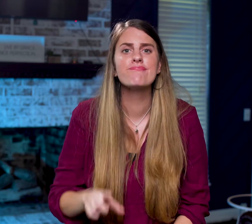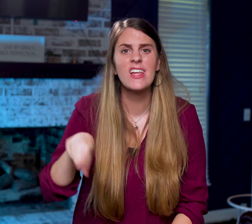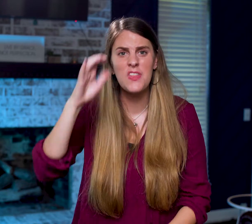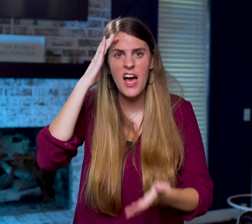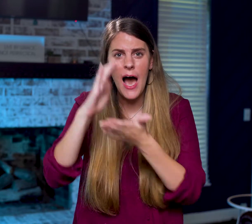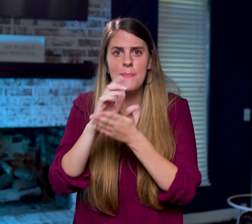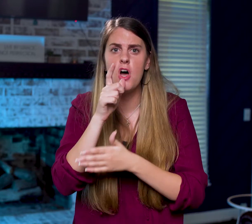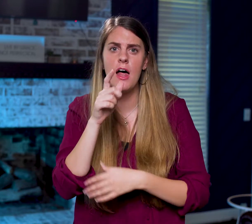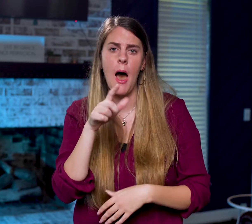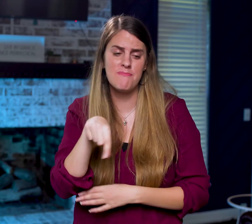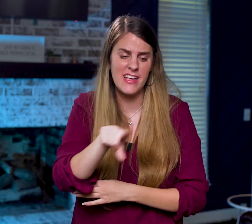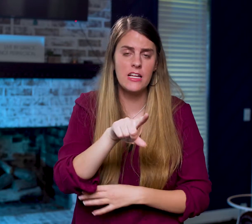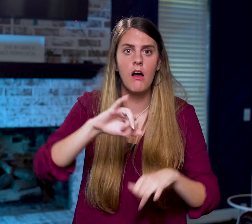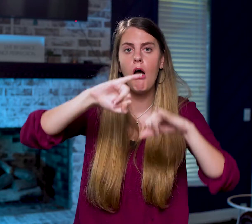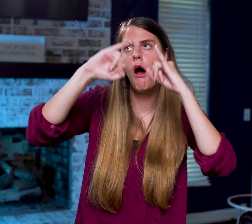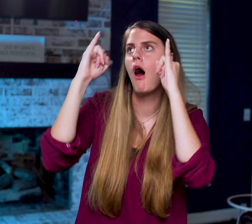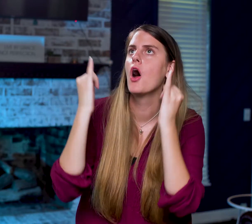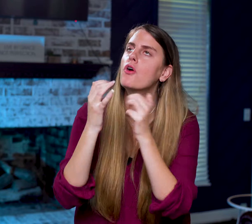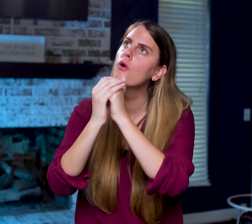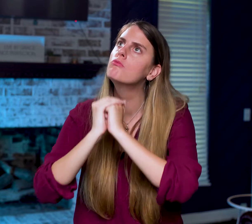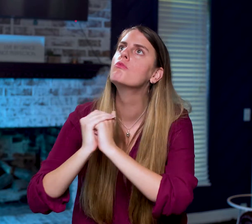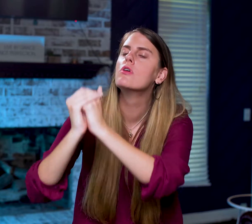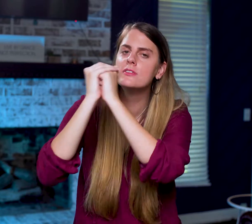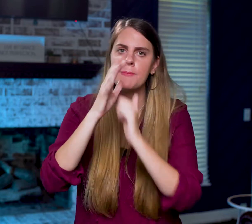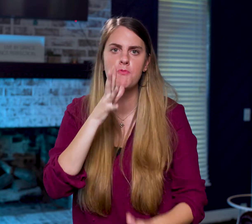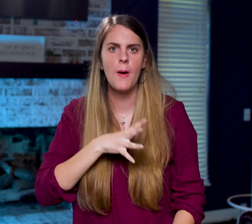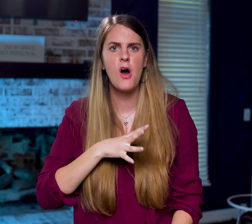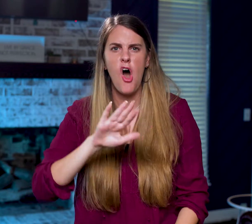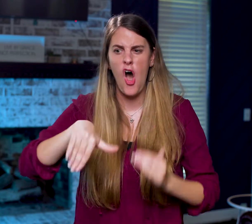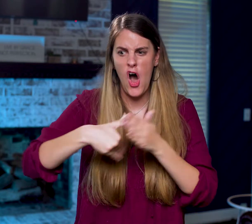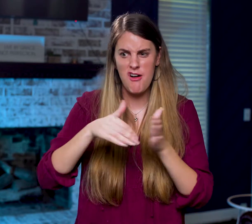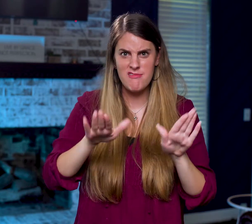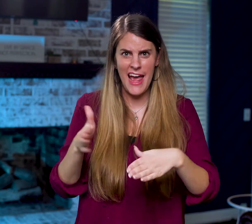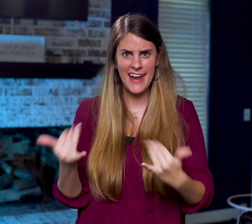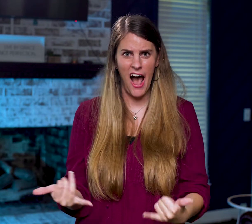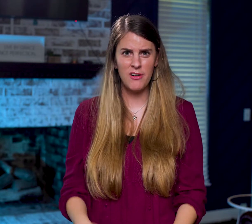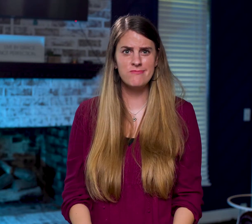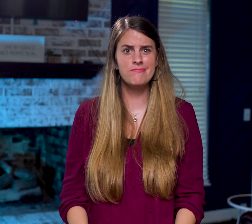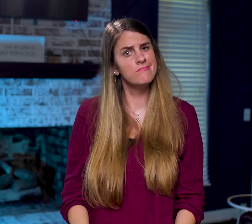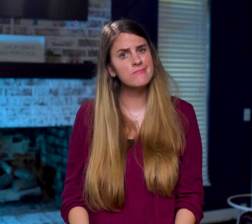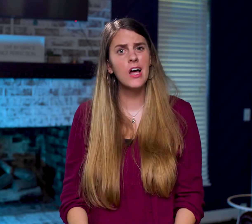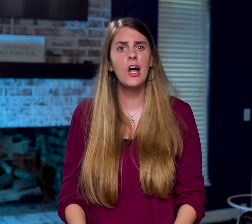The husbands of these idol-worshipping women are all dead now,